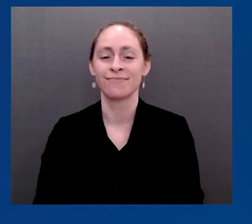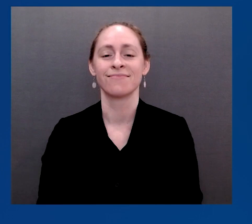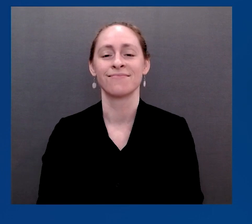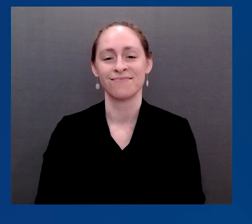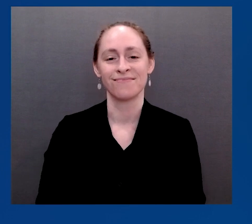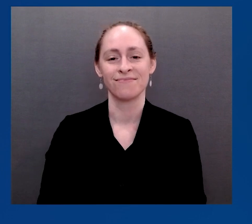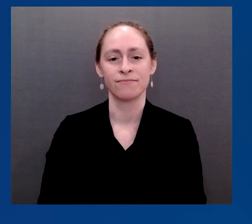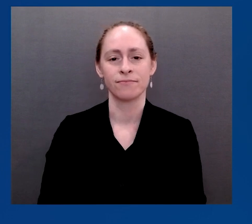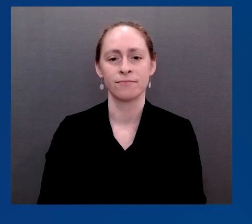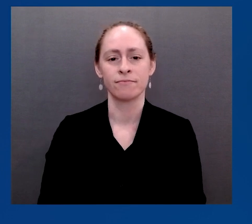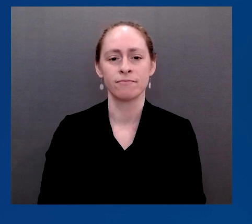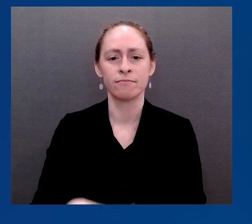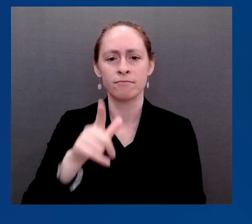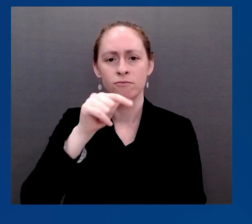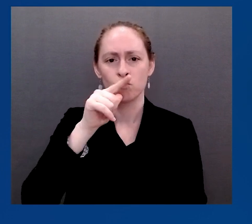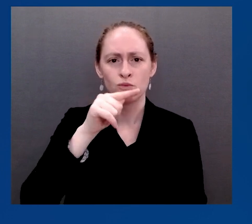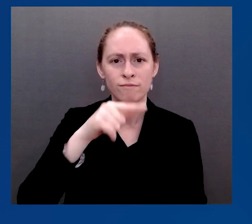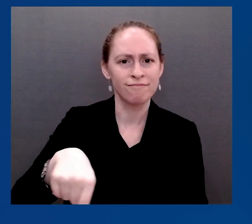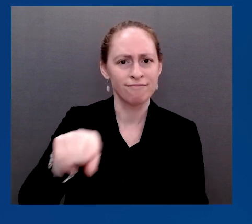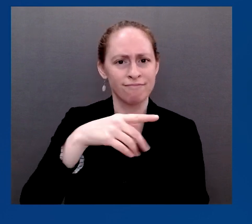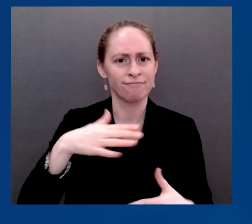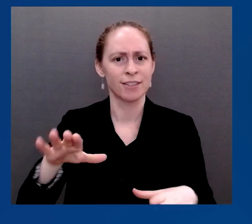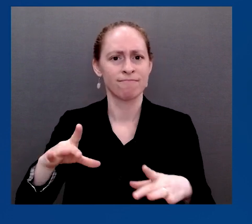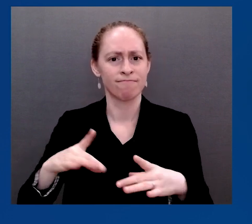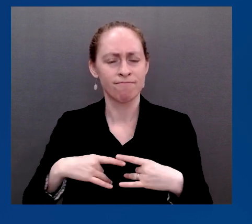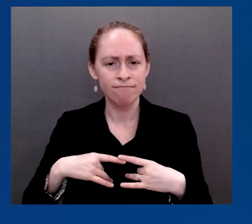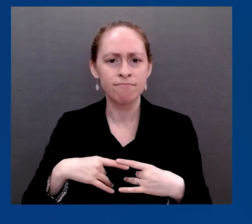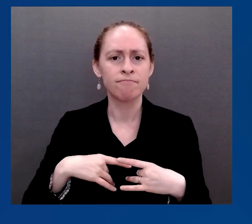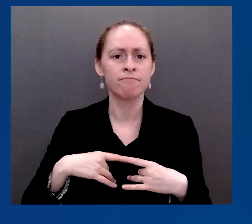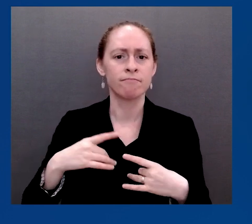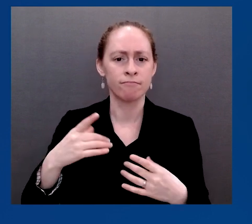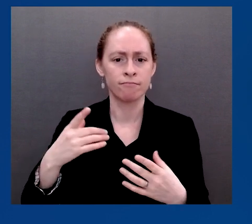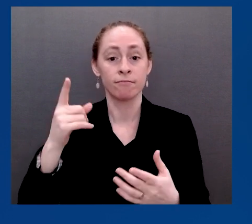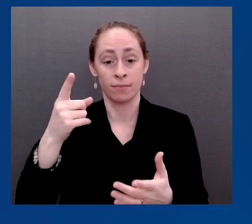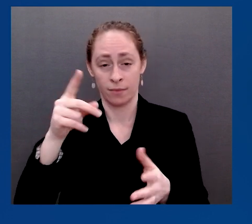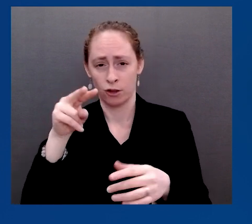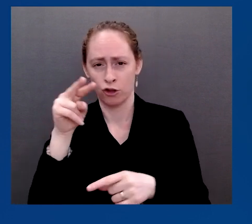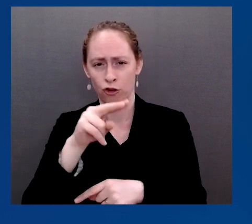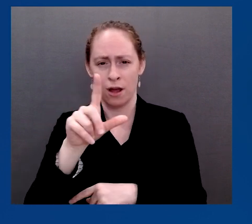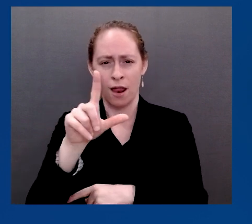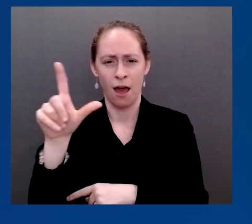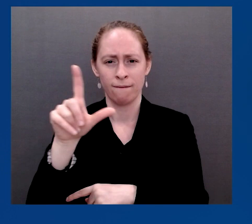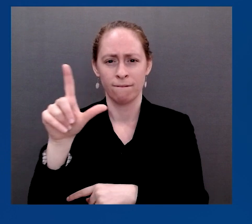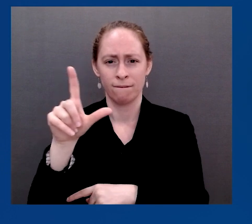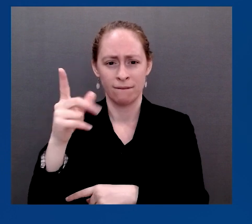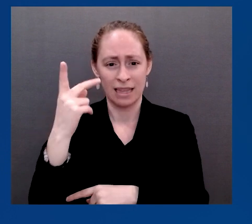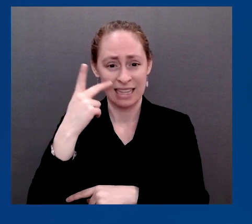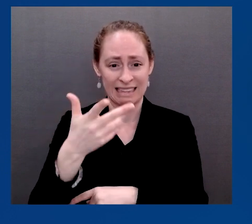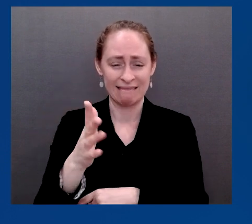the protection against symptomatic disease is quite low at week 25, following two doses.